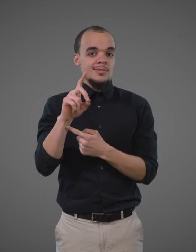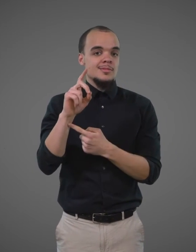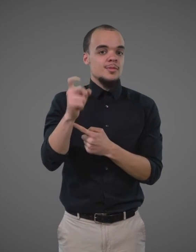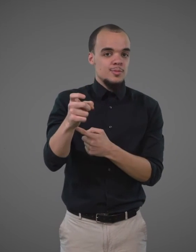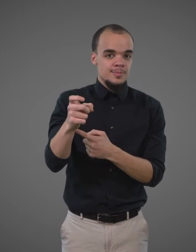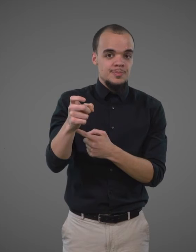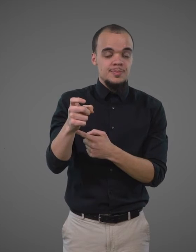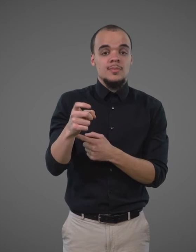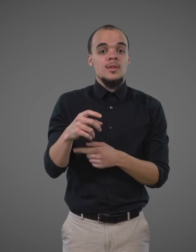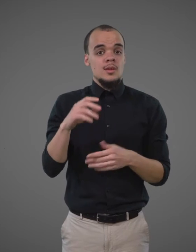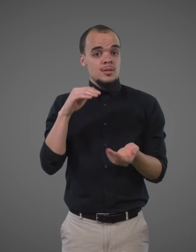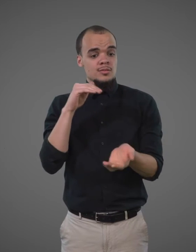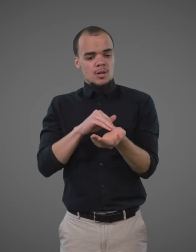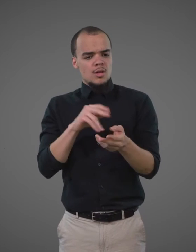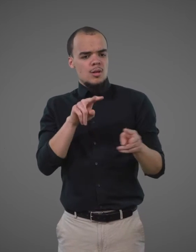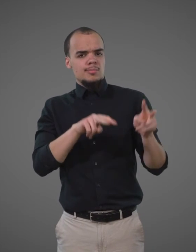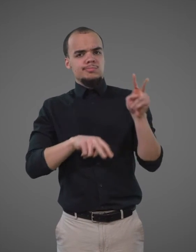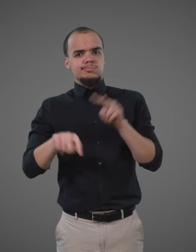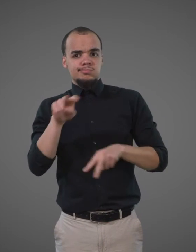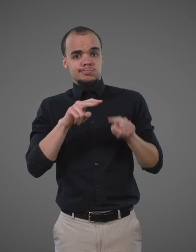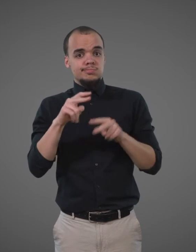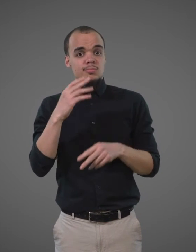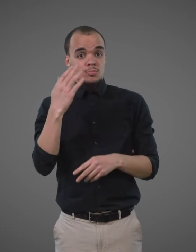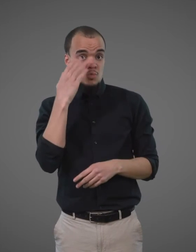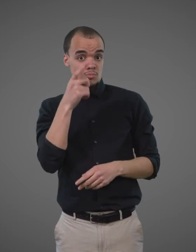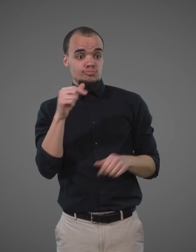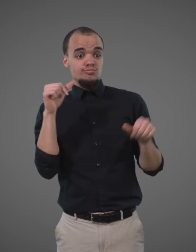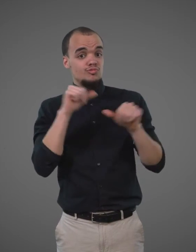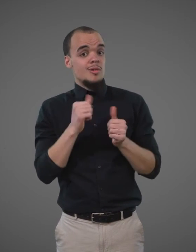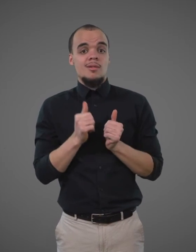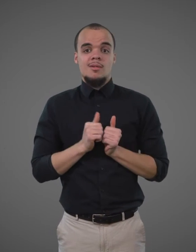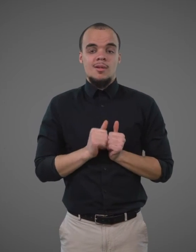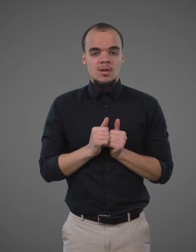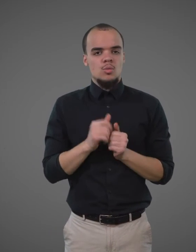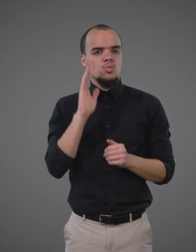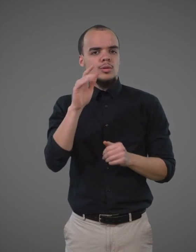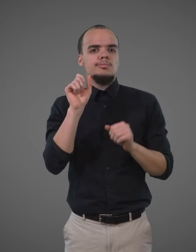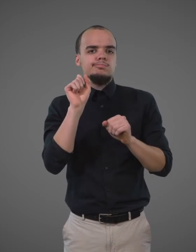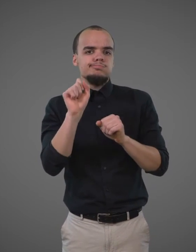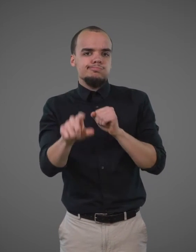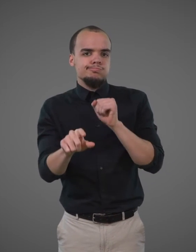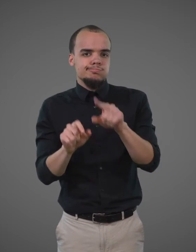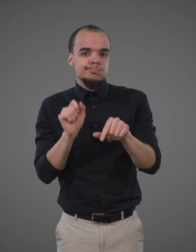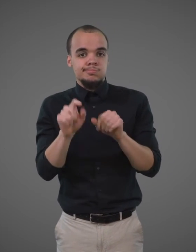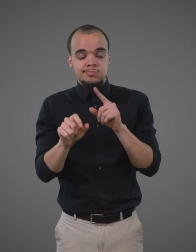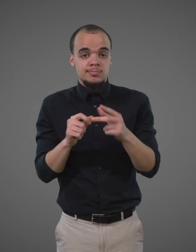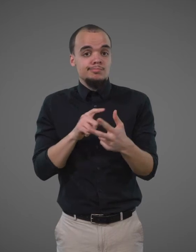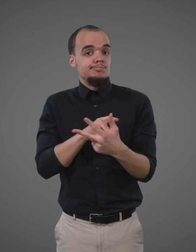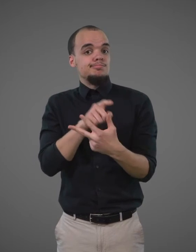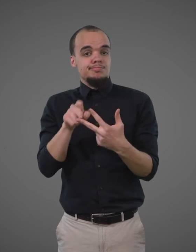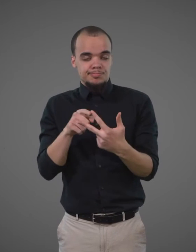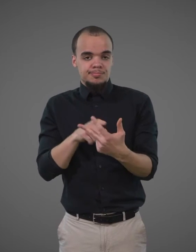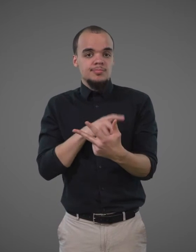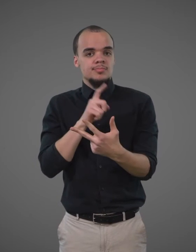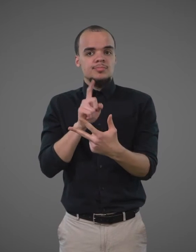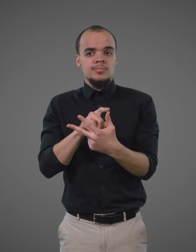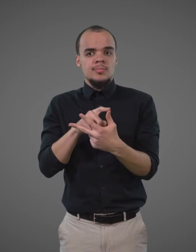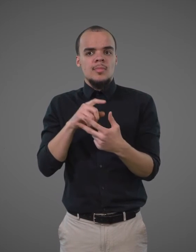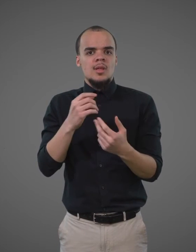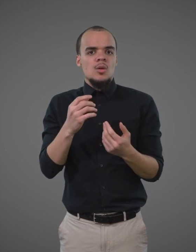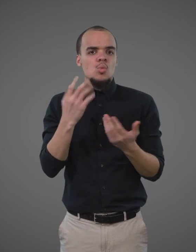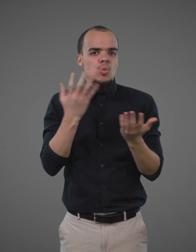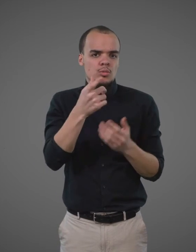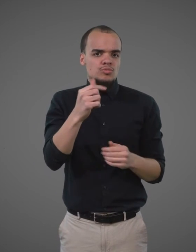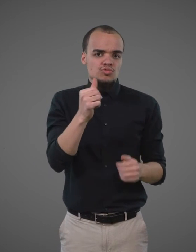by asking you these questions: What did you have to drink?